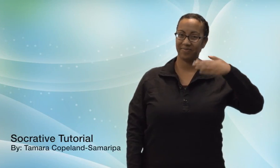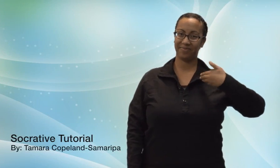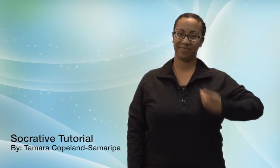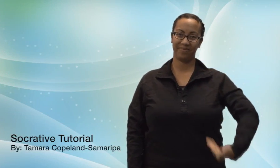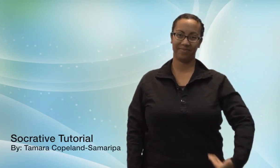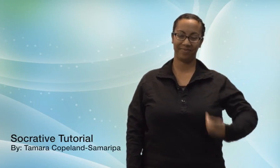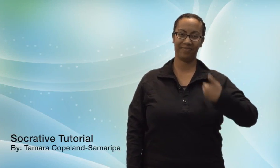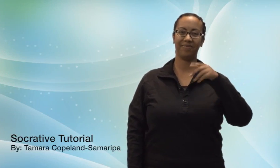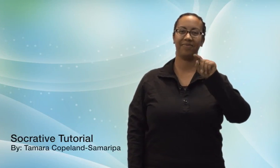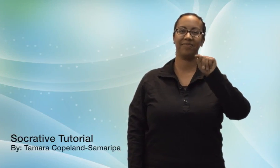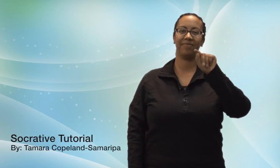Hi there.